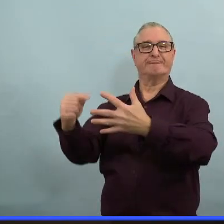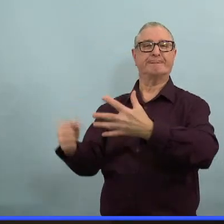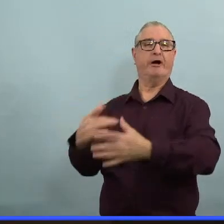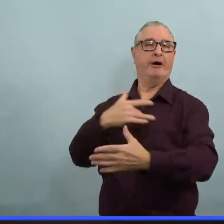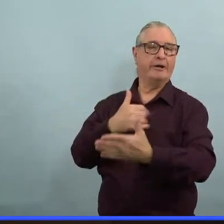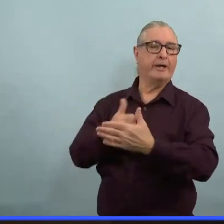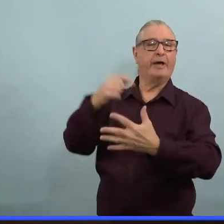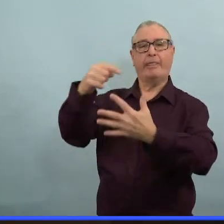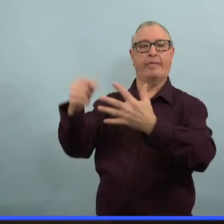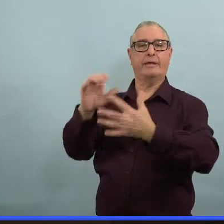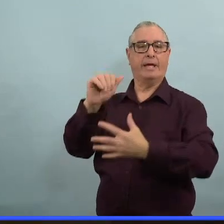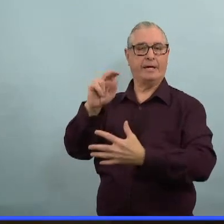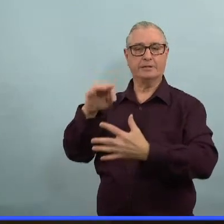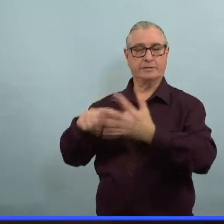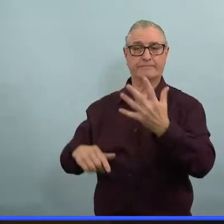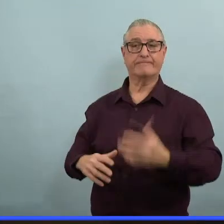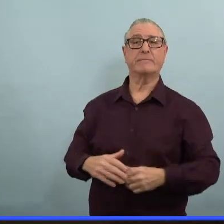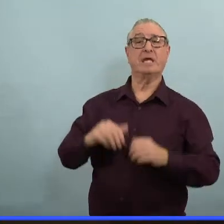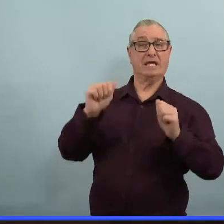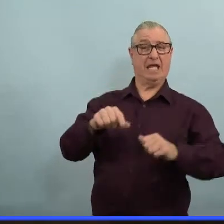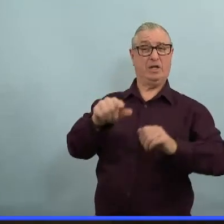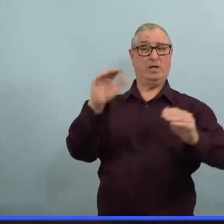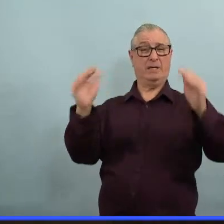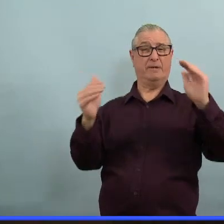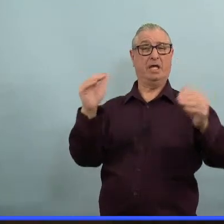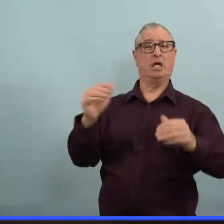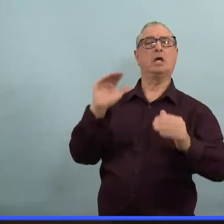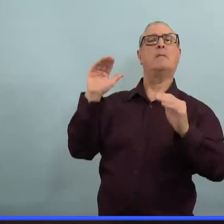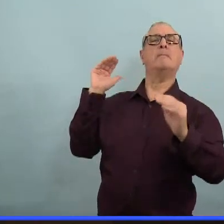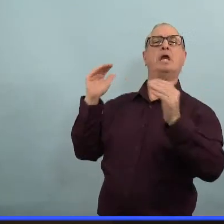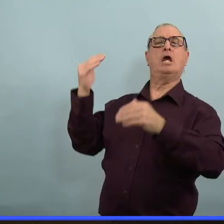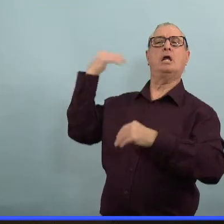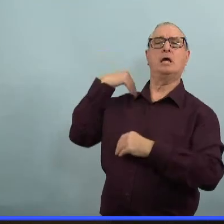you know the hospitals were filling up slightly because of the flu obviously we're seeing way more